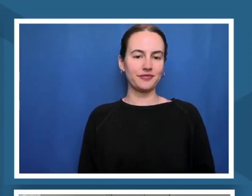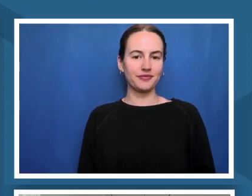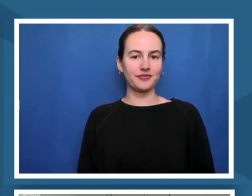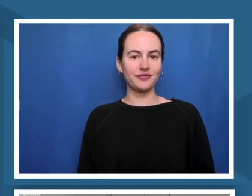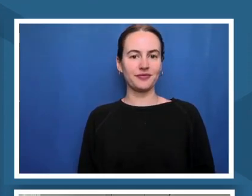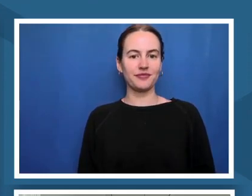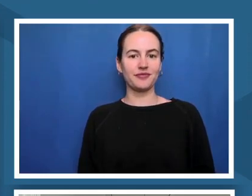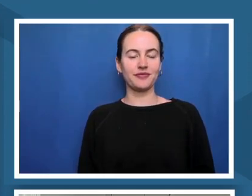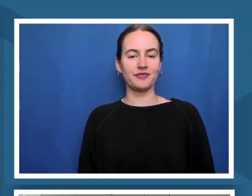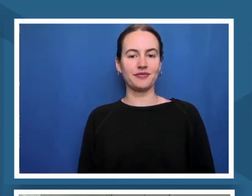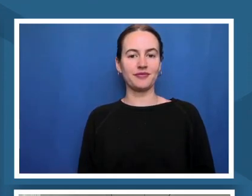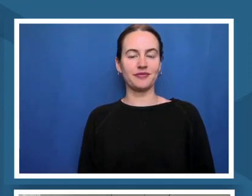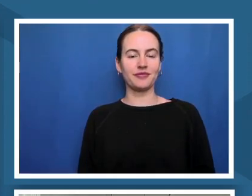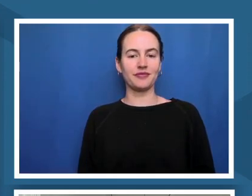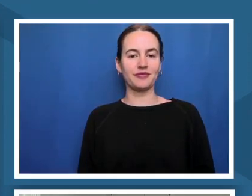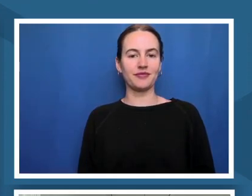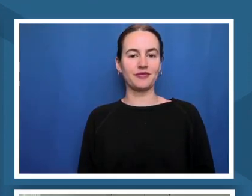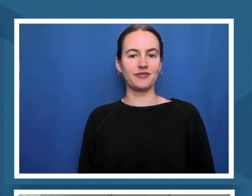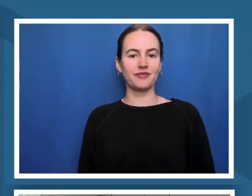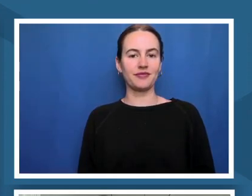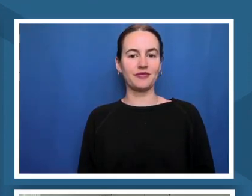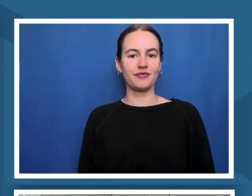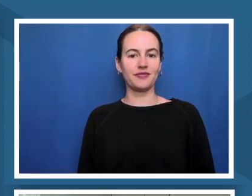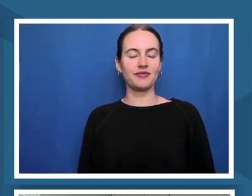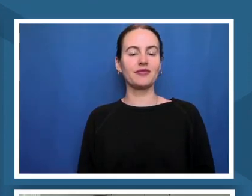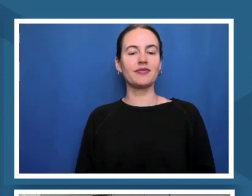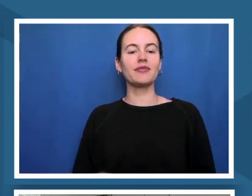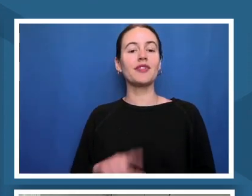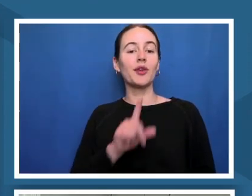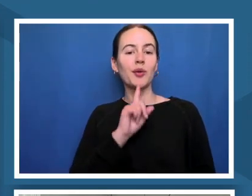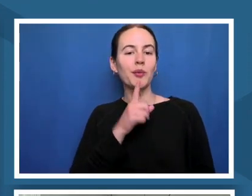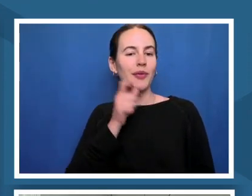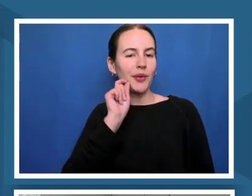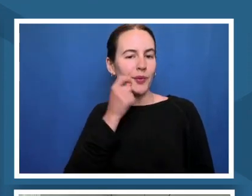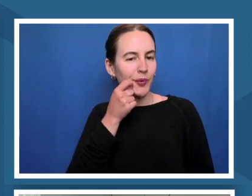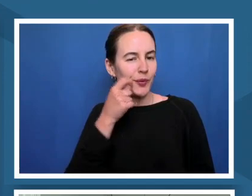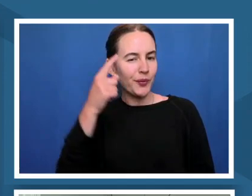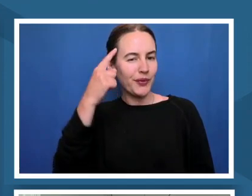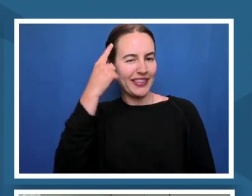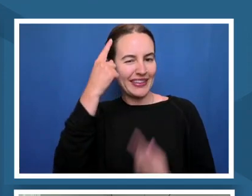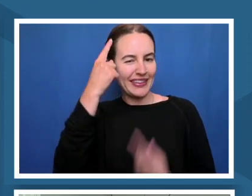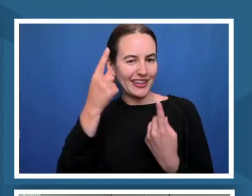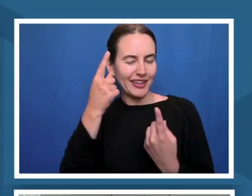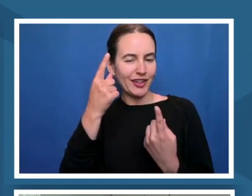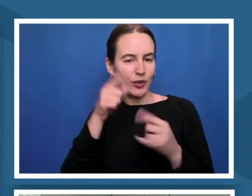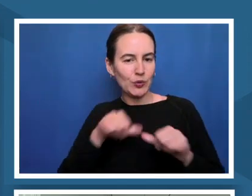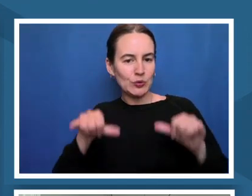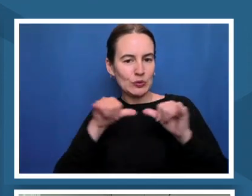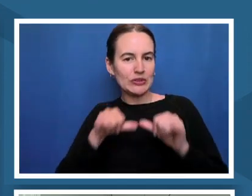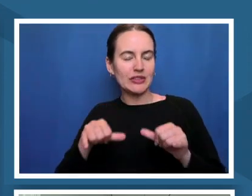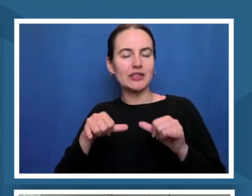there's a really neat thinking routine called how else and why